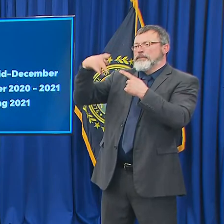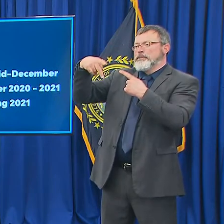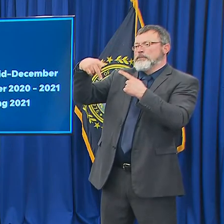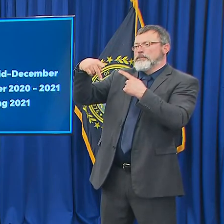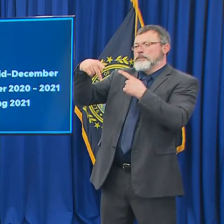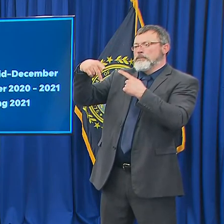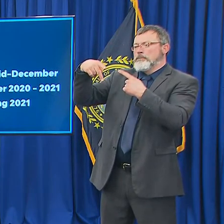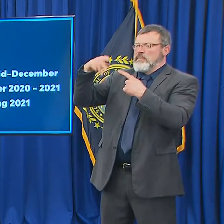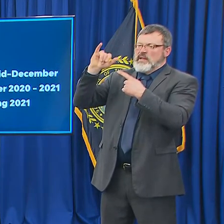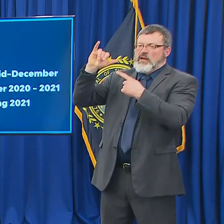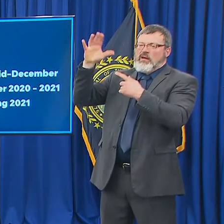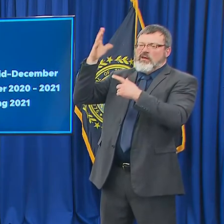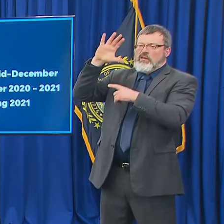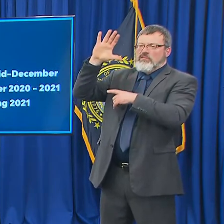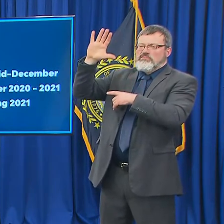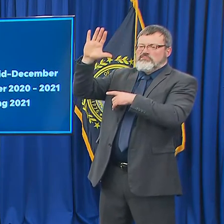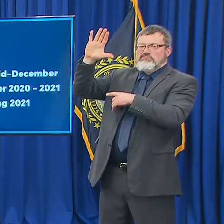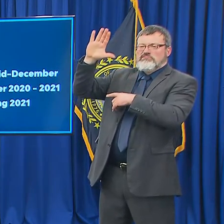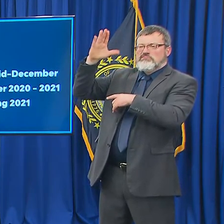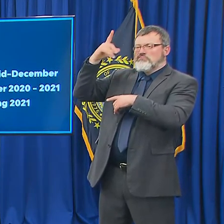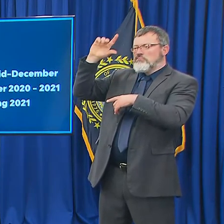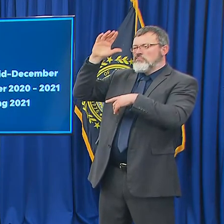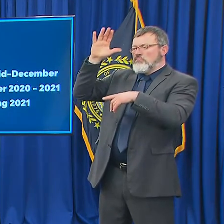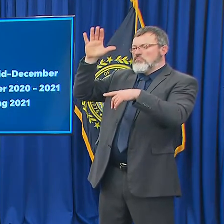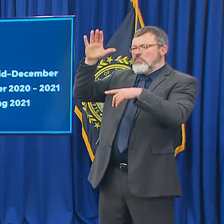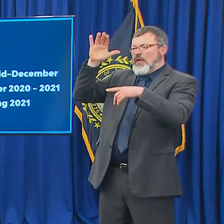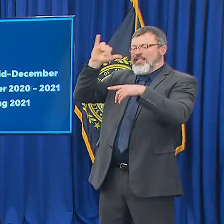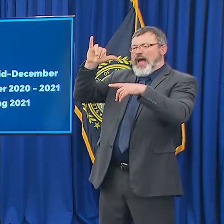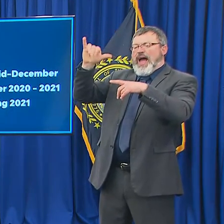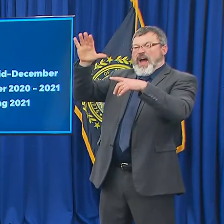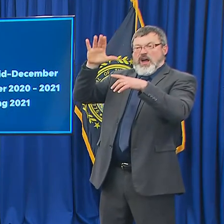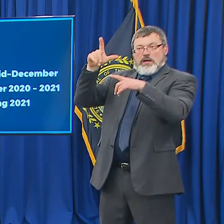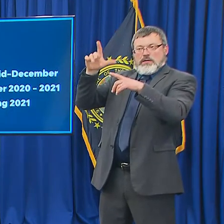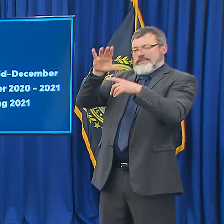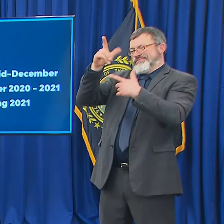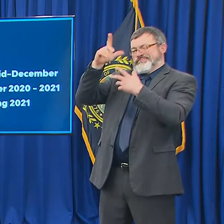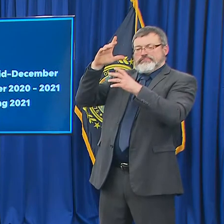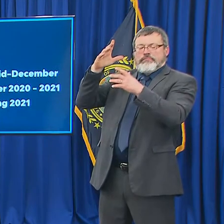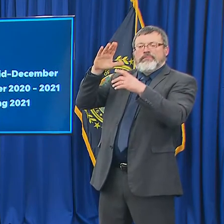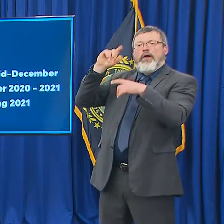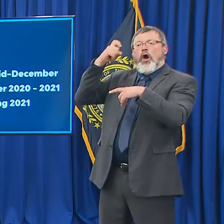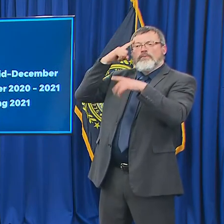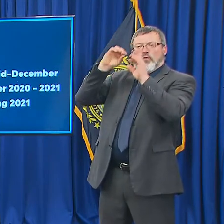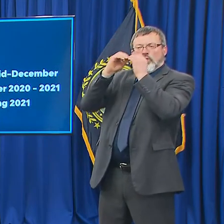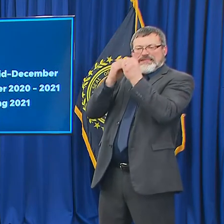Our goal is to make it easy to receive this vaccine and as such these vaccines will be administered